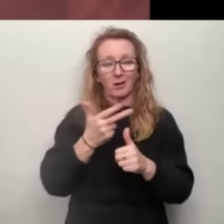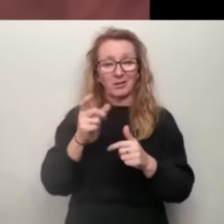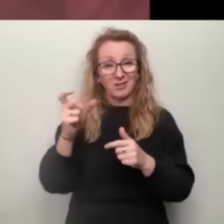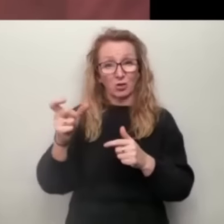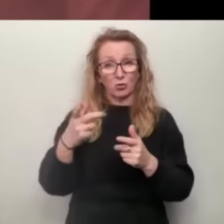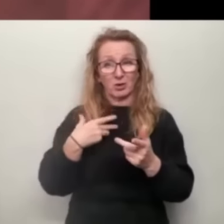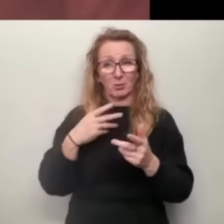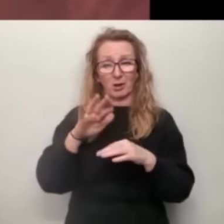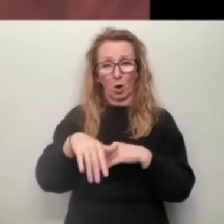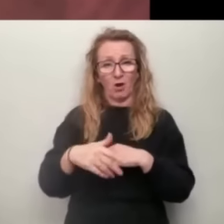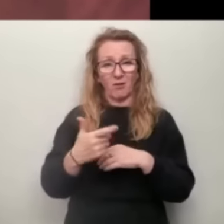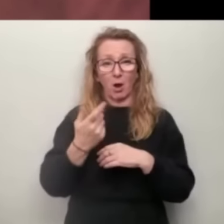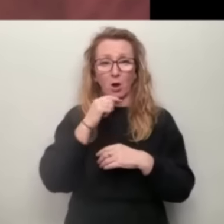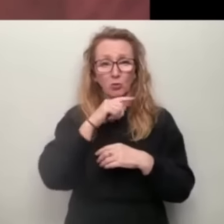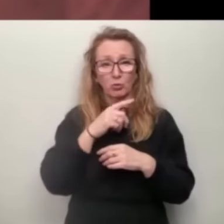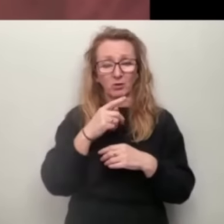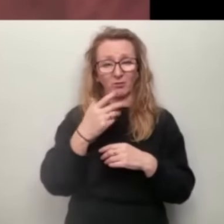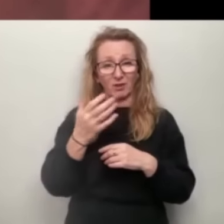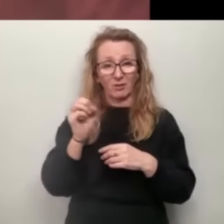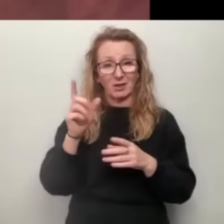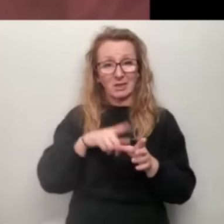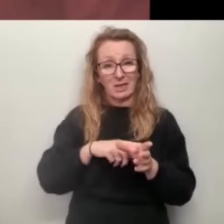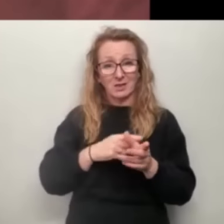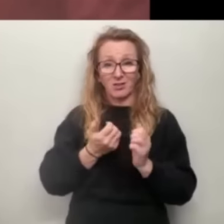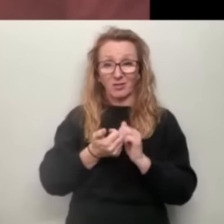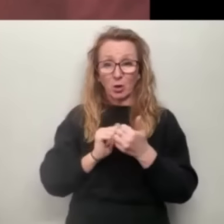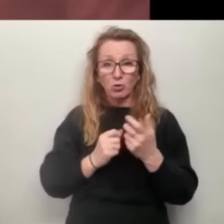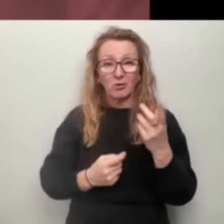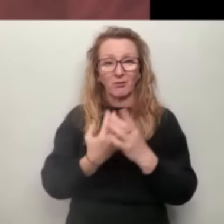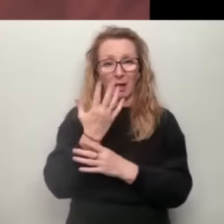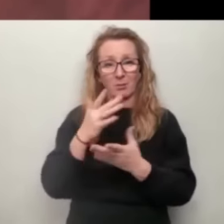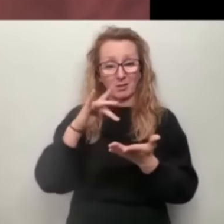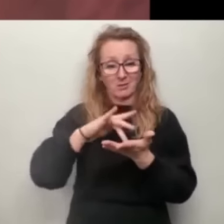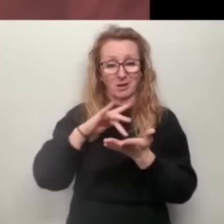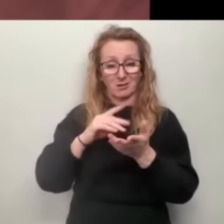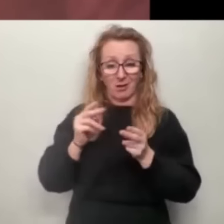of inexorable industrial development right here in the Severn Gorge.